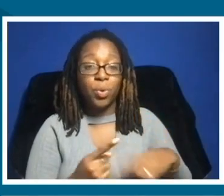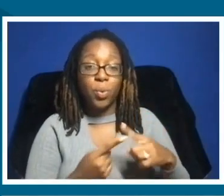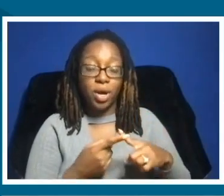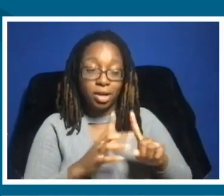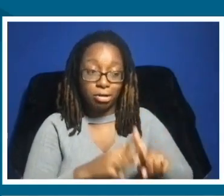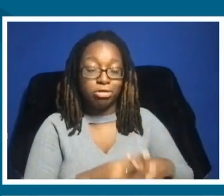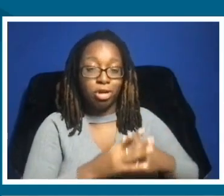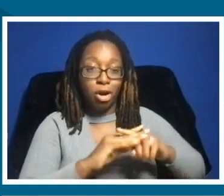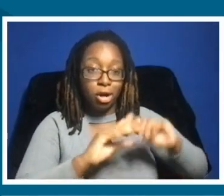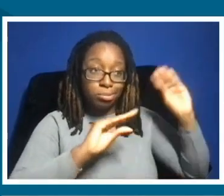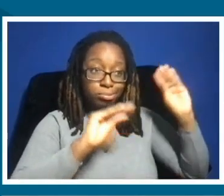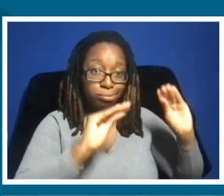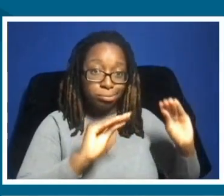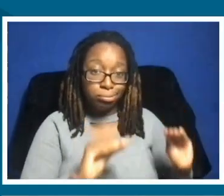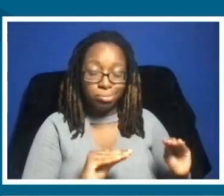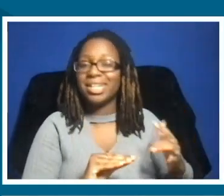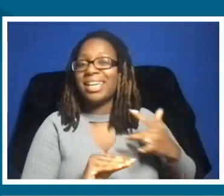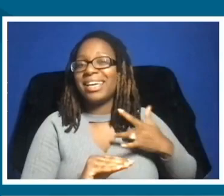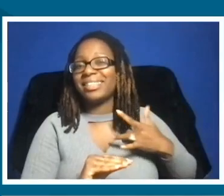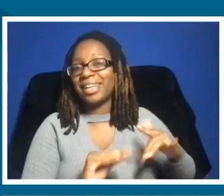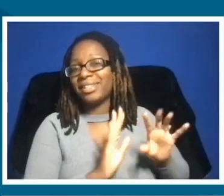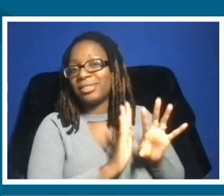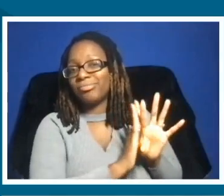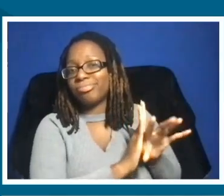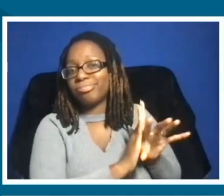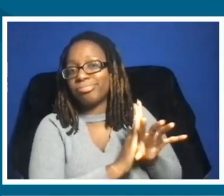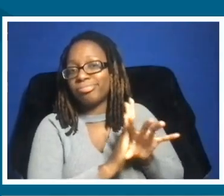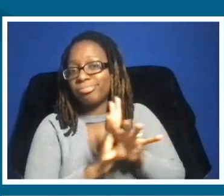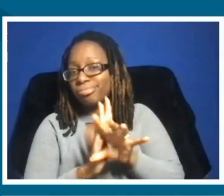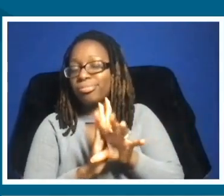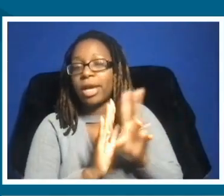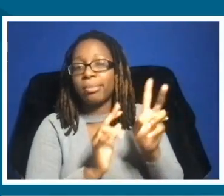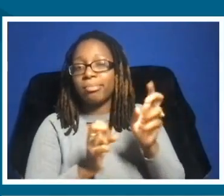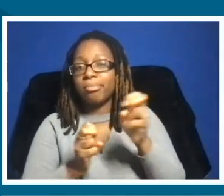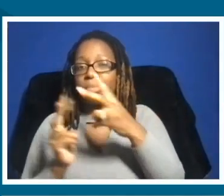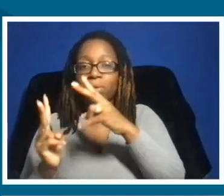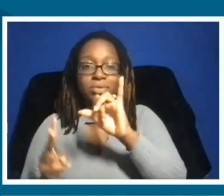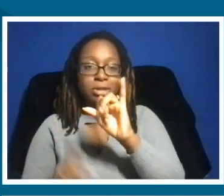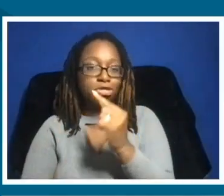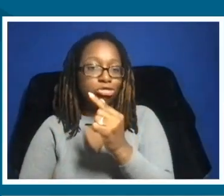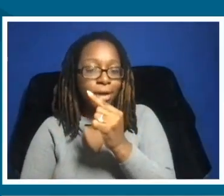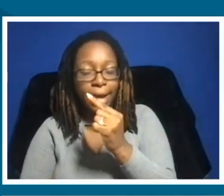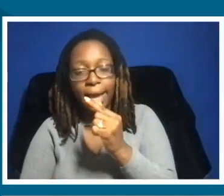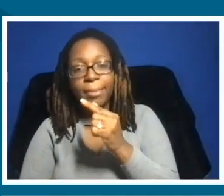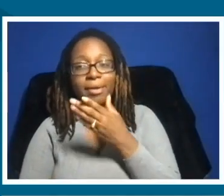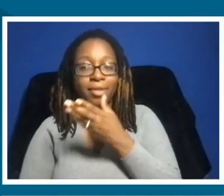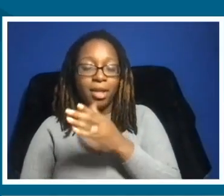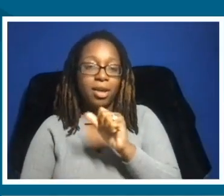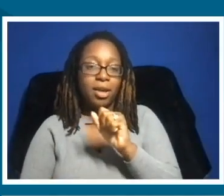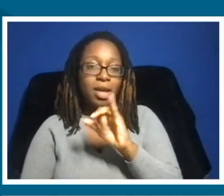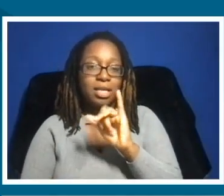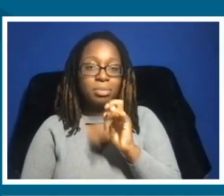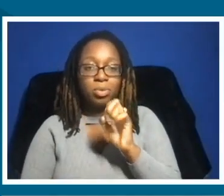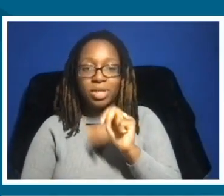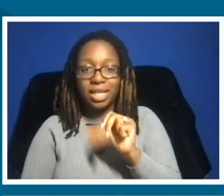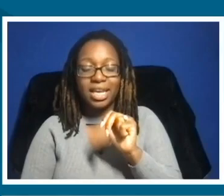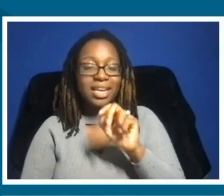videotape them and then we put them on our instagram feed um at smithsonian acm